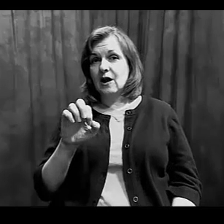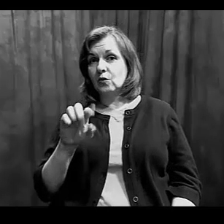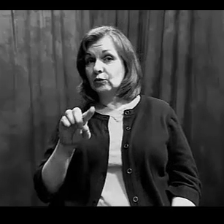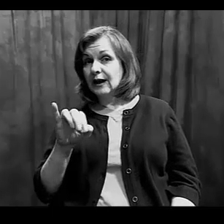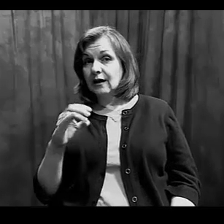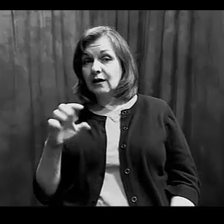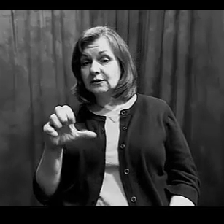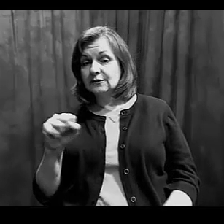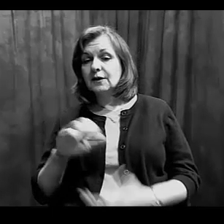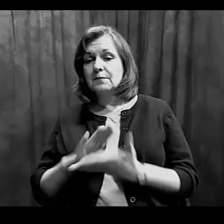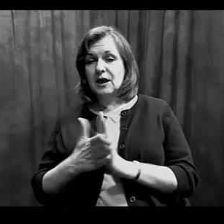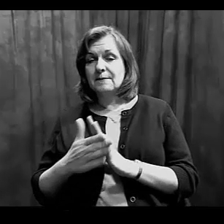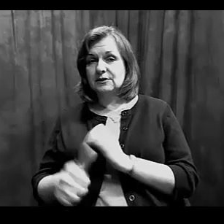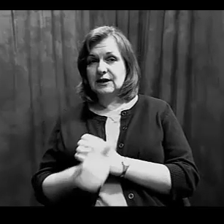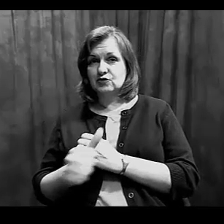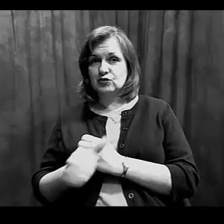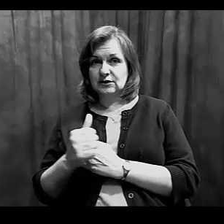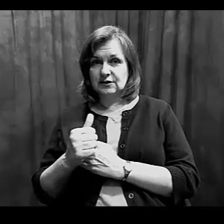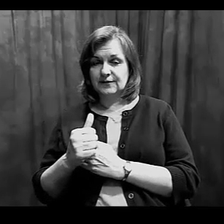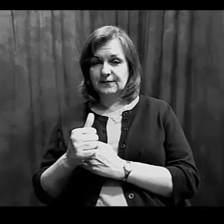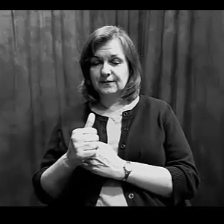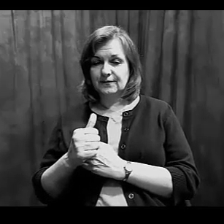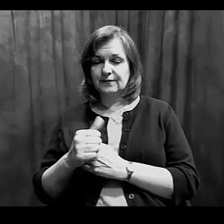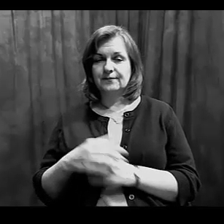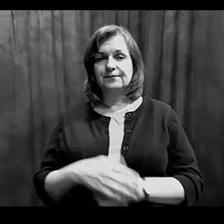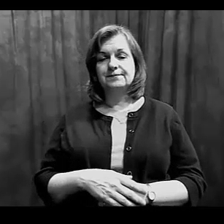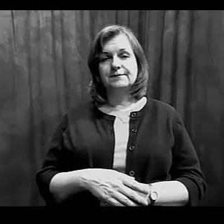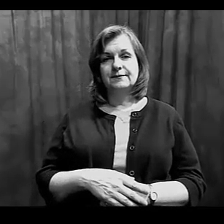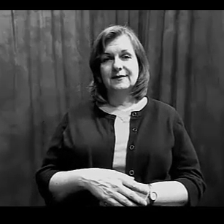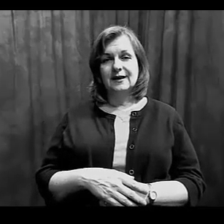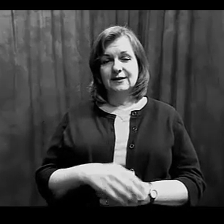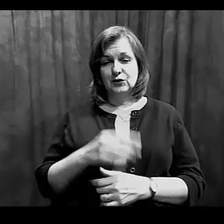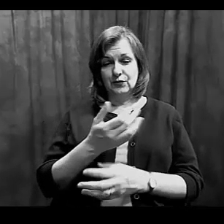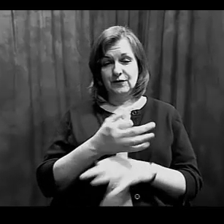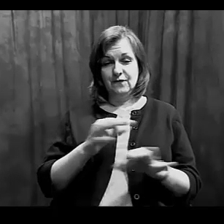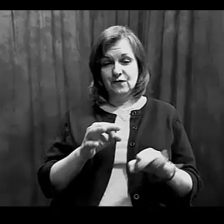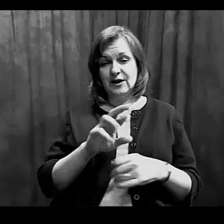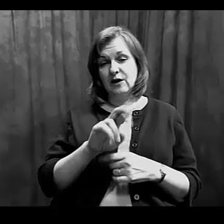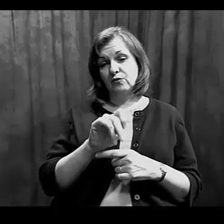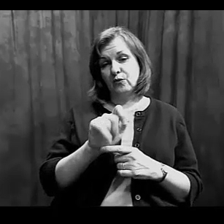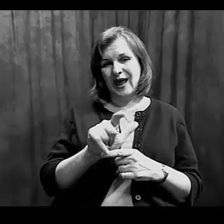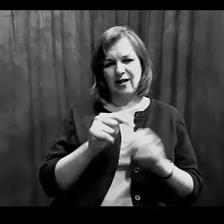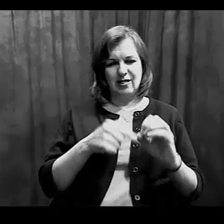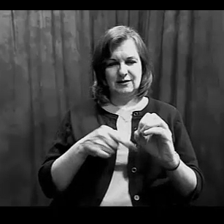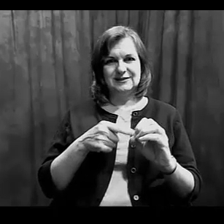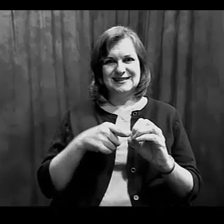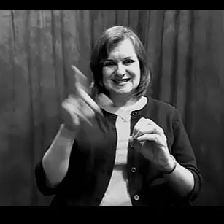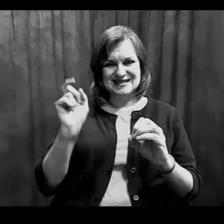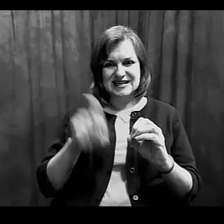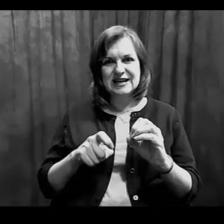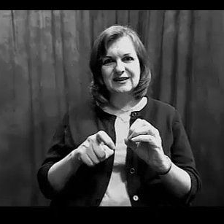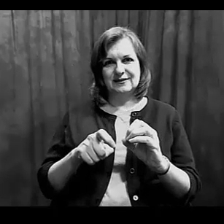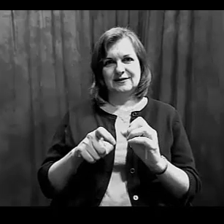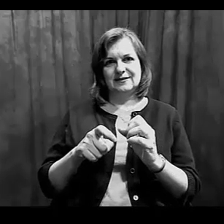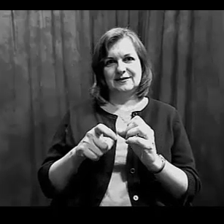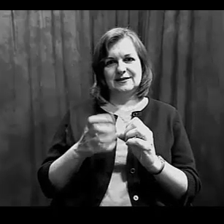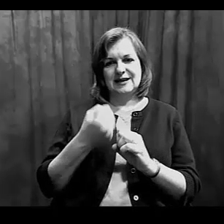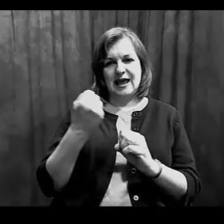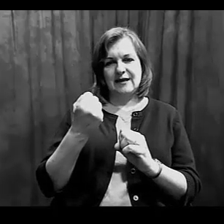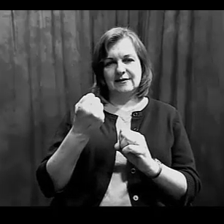because when we look at a free radical it needs an electron